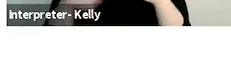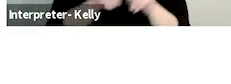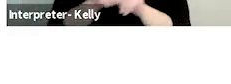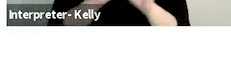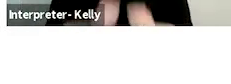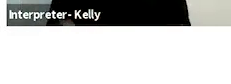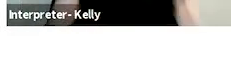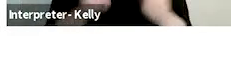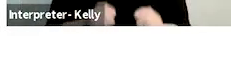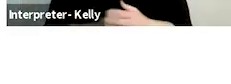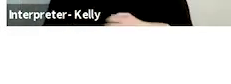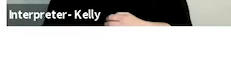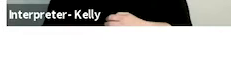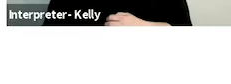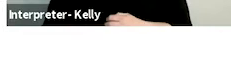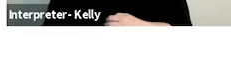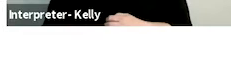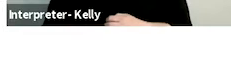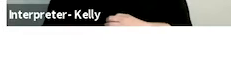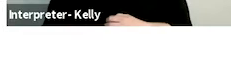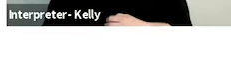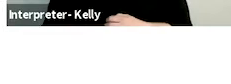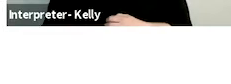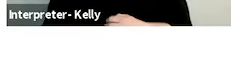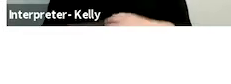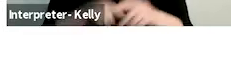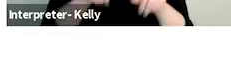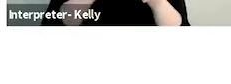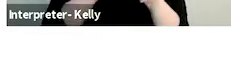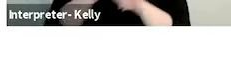these are incorporated in to most higher education institutes at the moment, I’m not saying all,